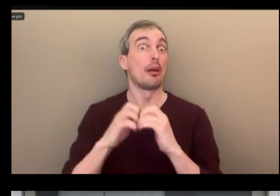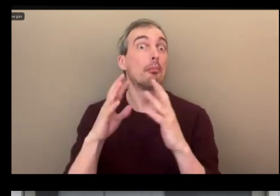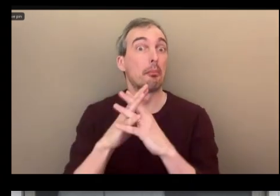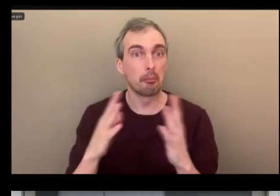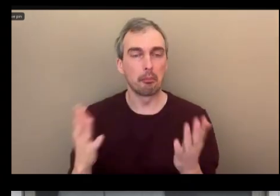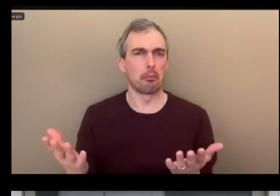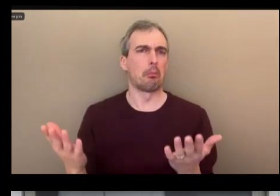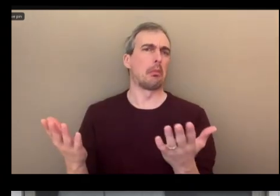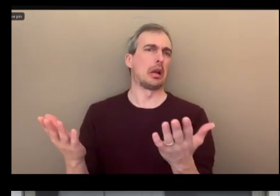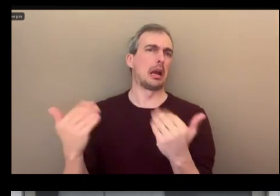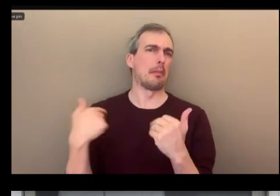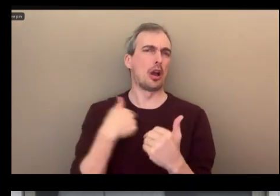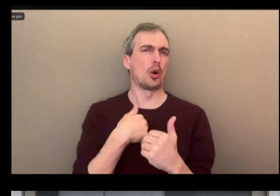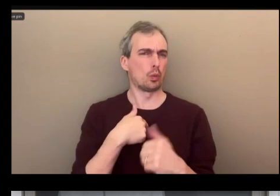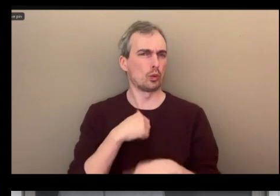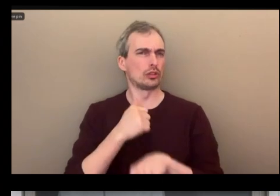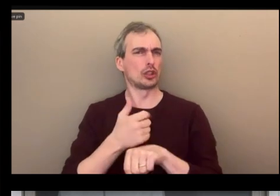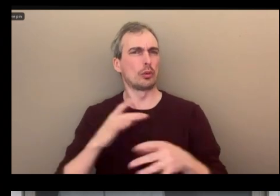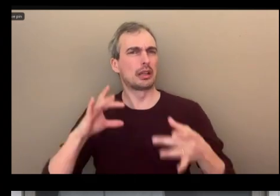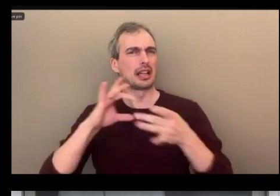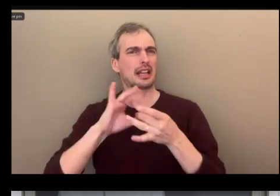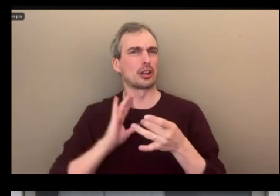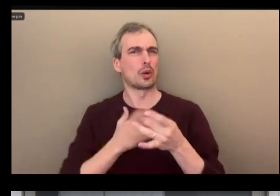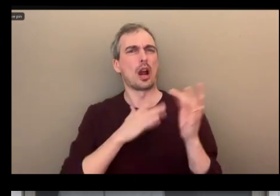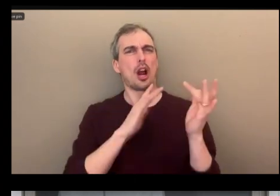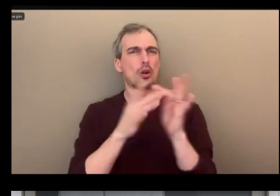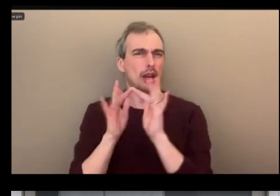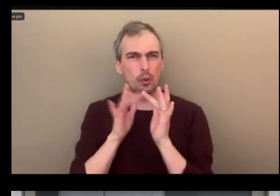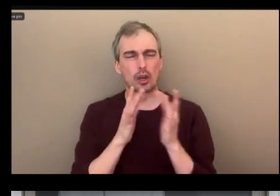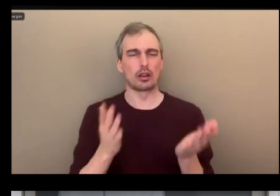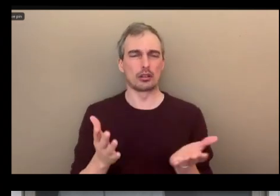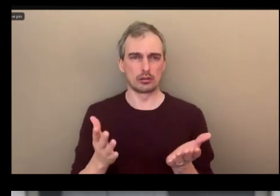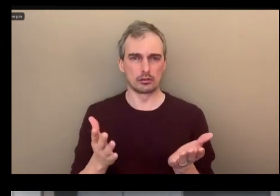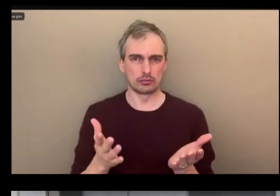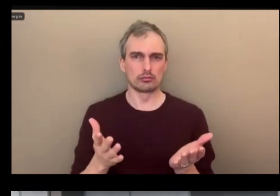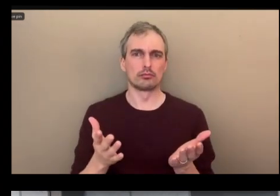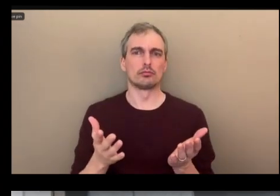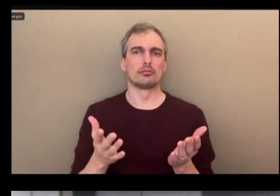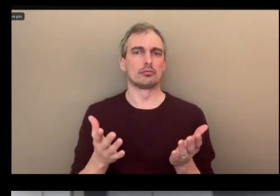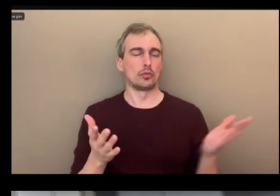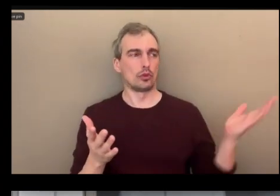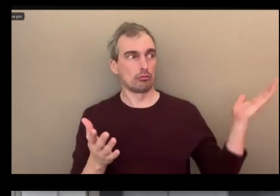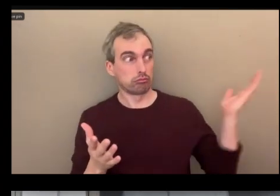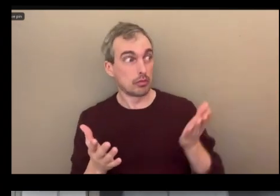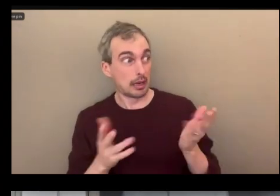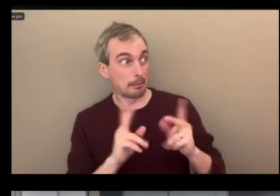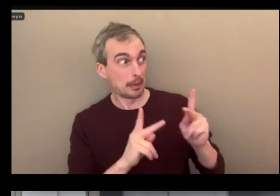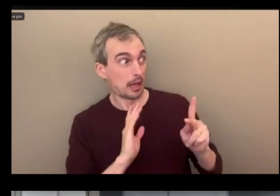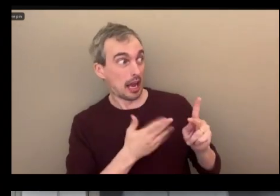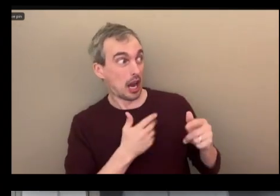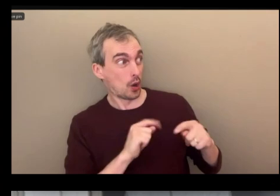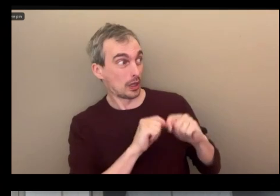We'll bring real life people from our team with disabilities to play with your products. We'll give you real examples.